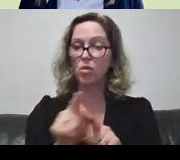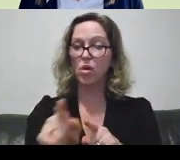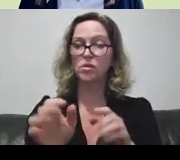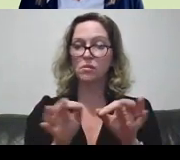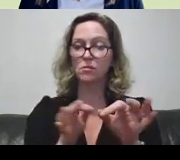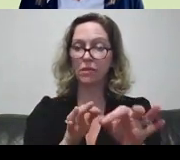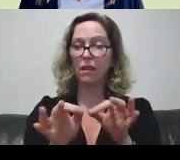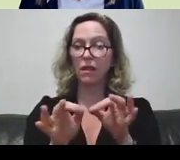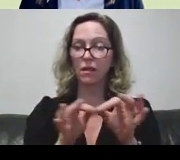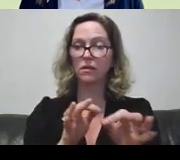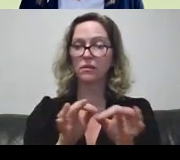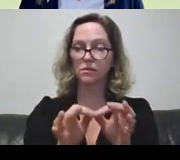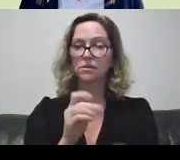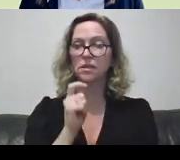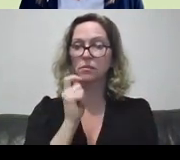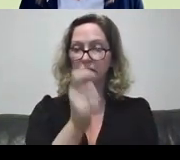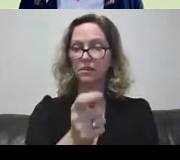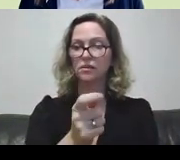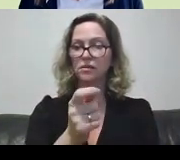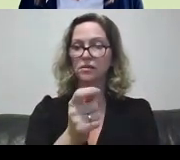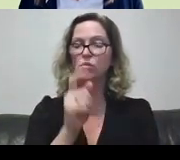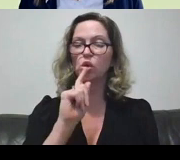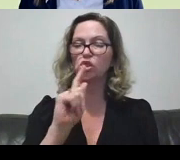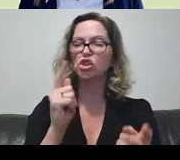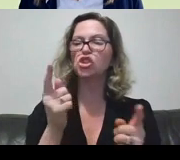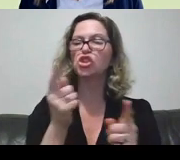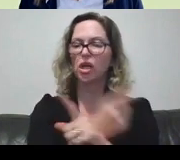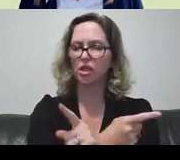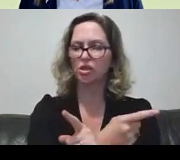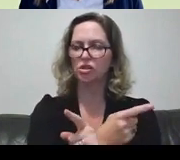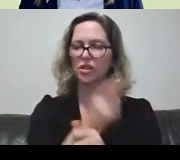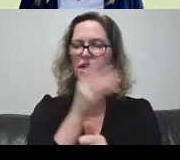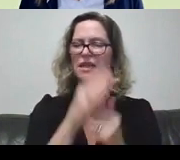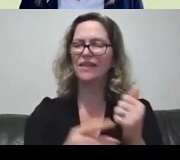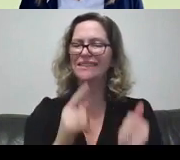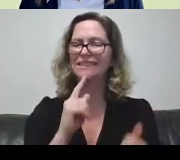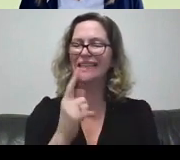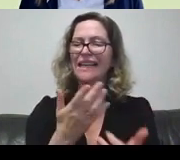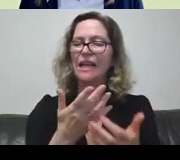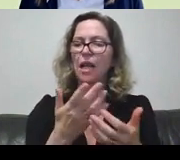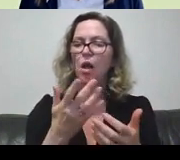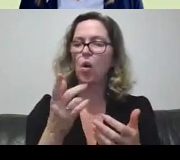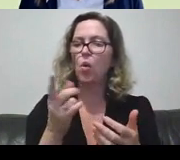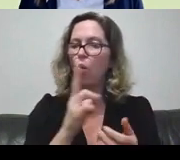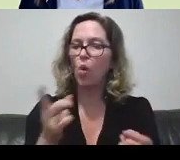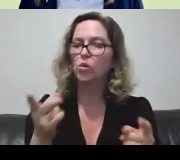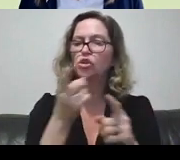actually changed in some ways it doesn't say how they were changed but the fact that such a large percentage would change is quite